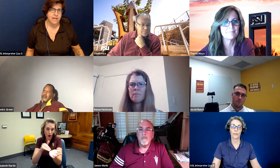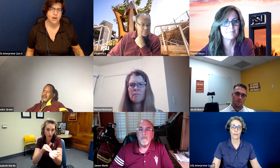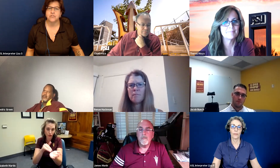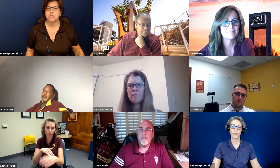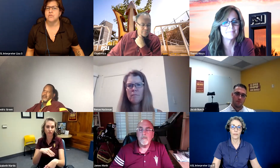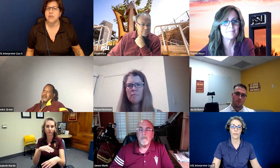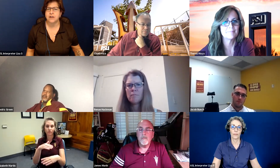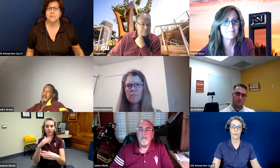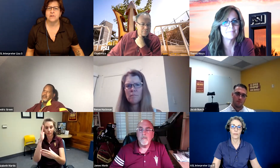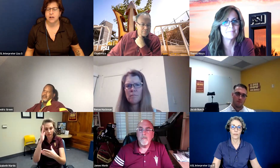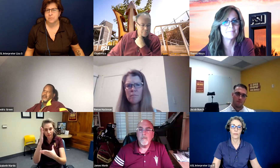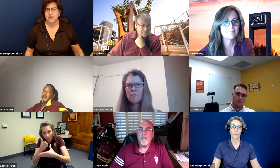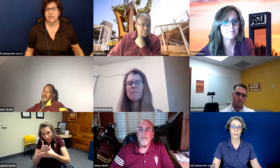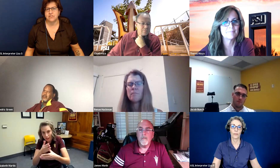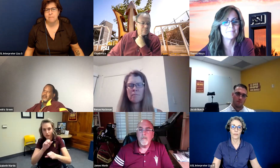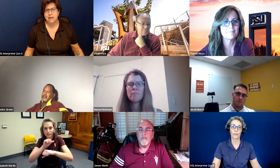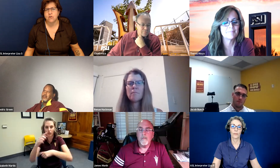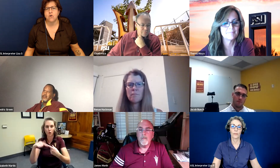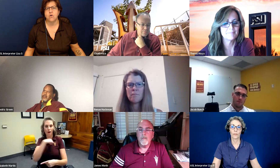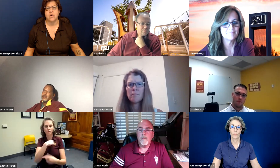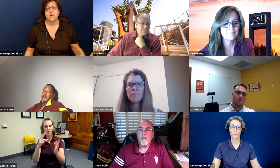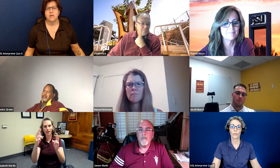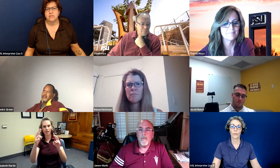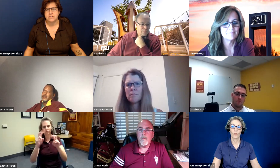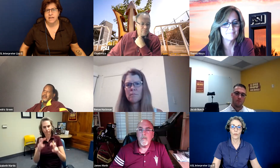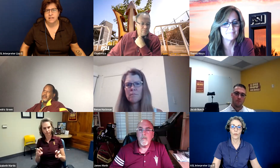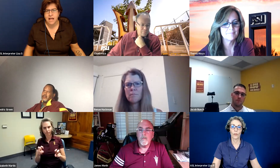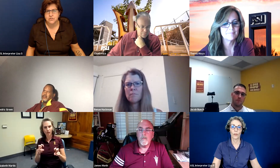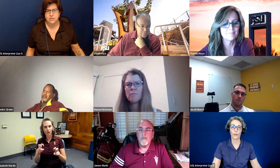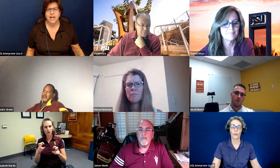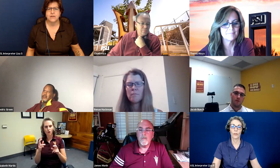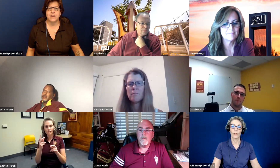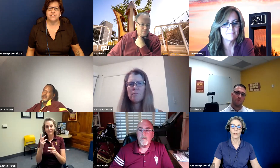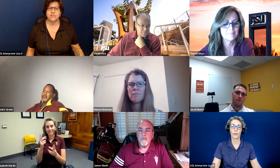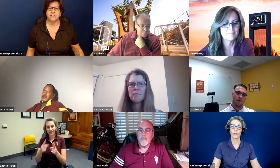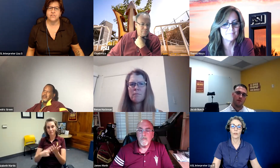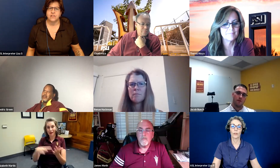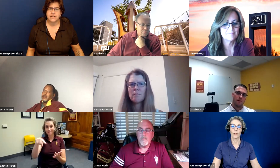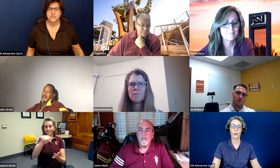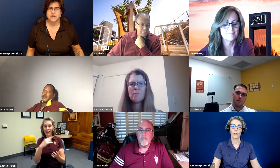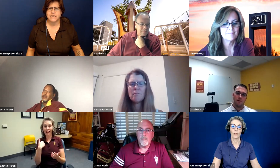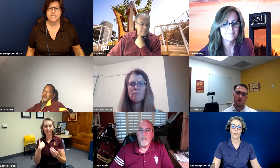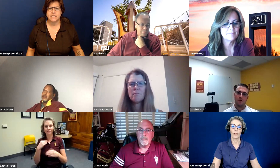And also through the document documentation, medical, psychological evaluations, history,